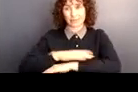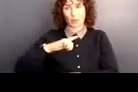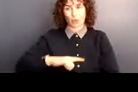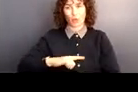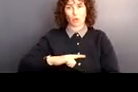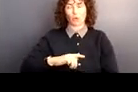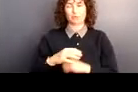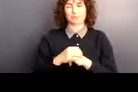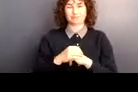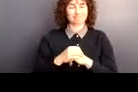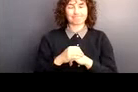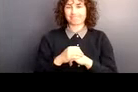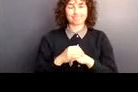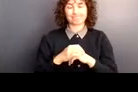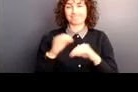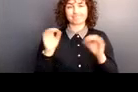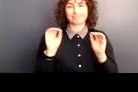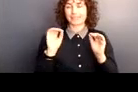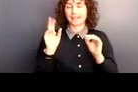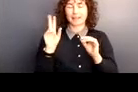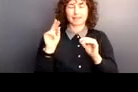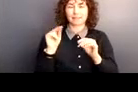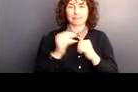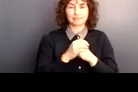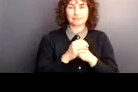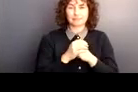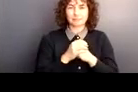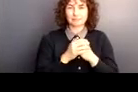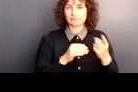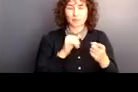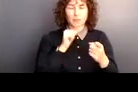of them seem to be appropriate for a wheelchair.